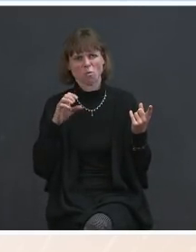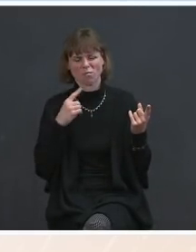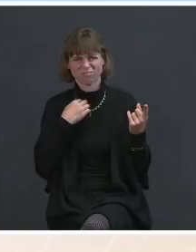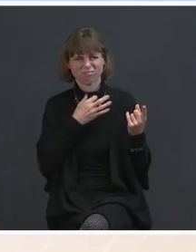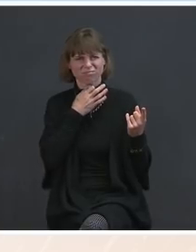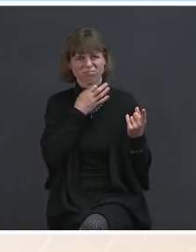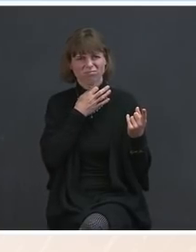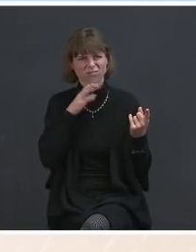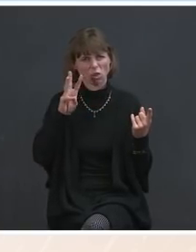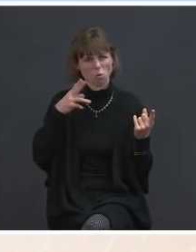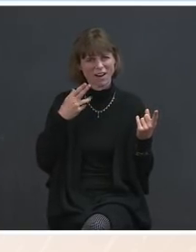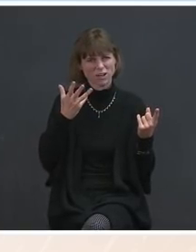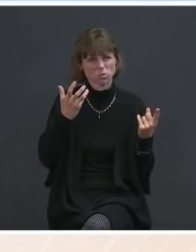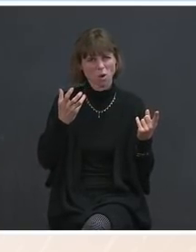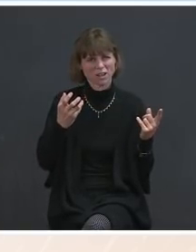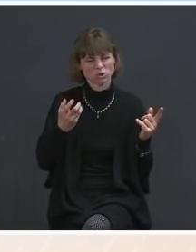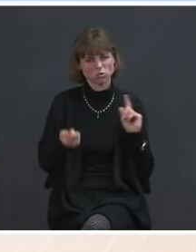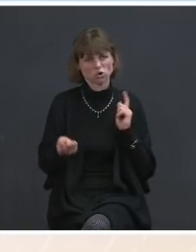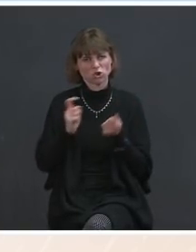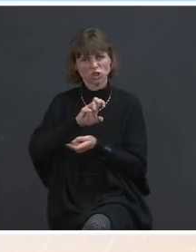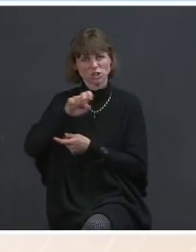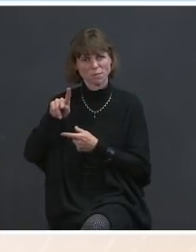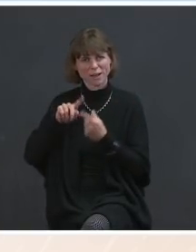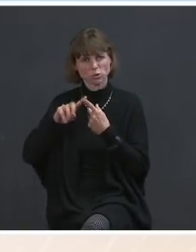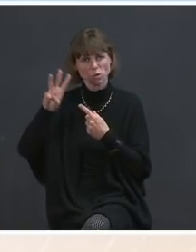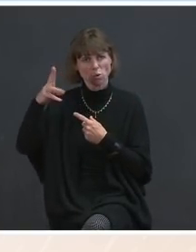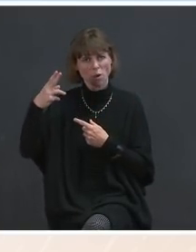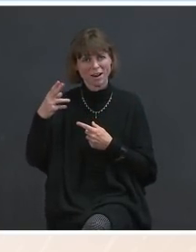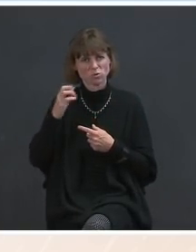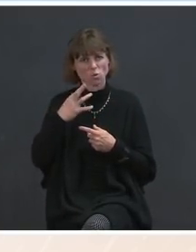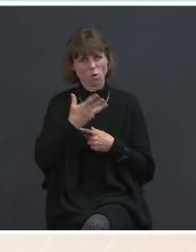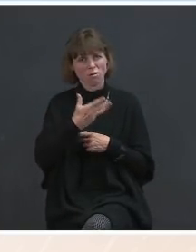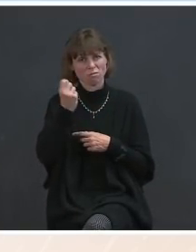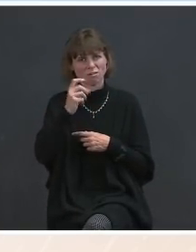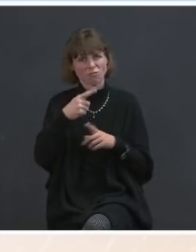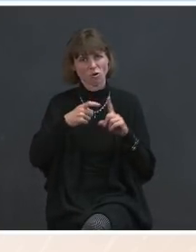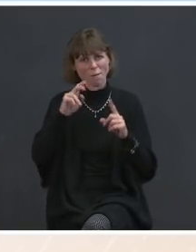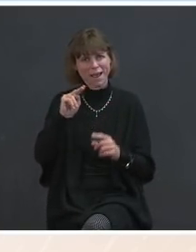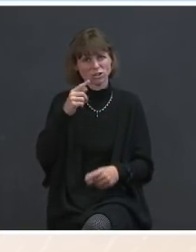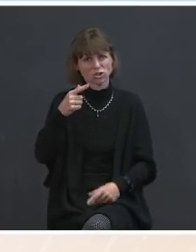it back towards the White House or away from the NGA, which happens to be led by a governor